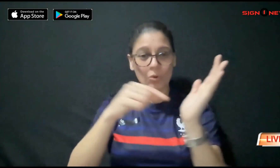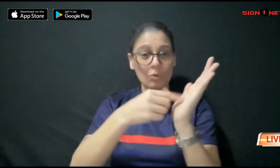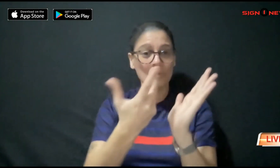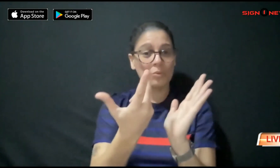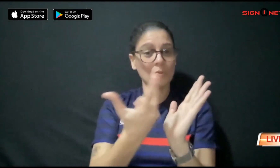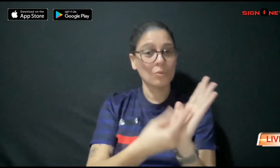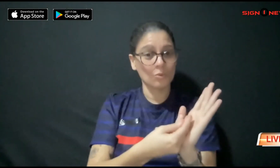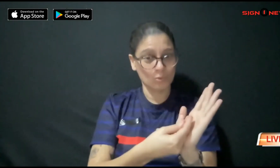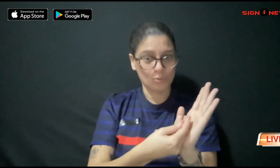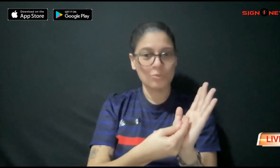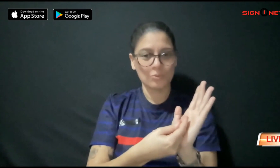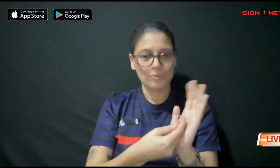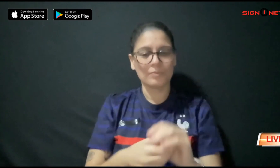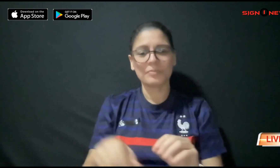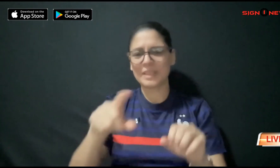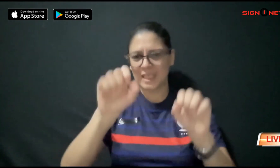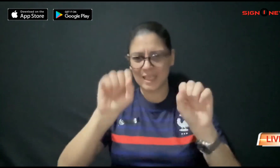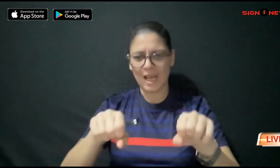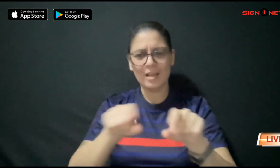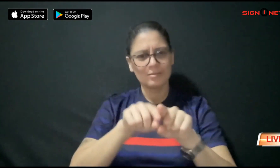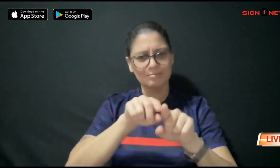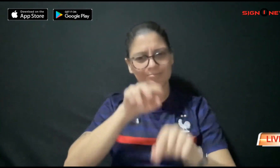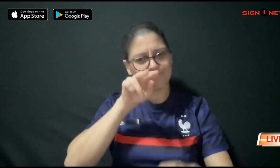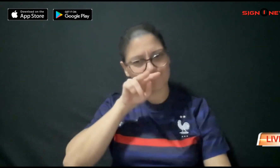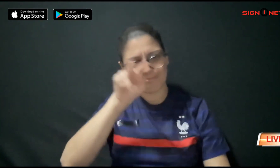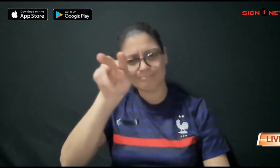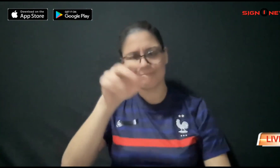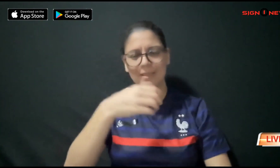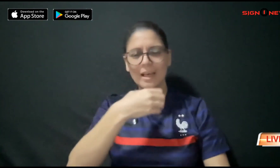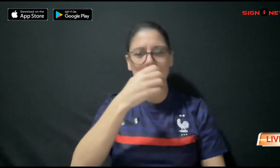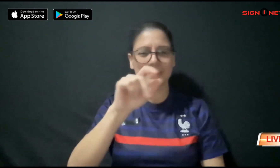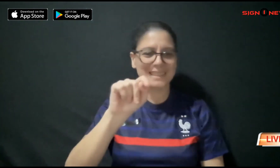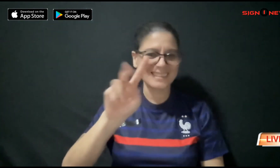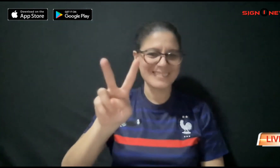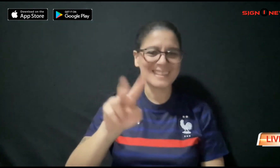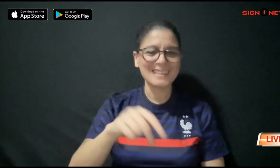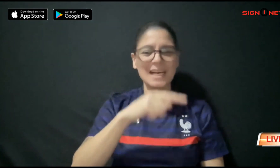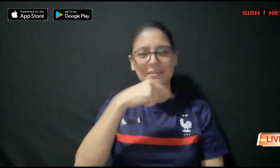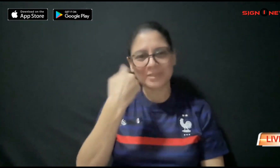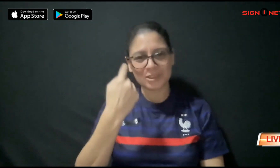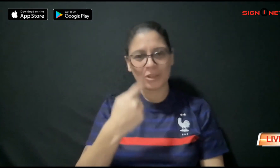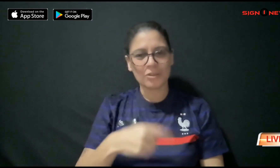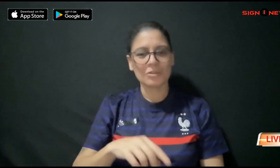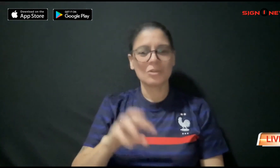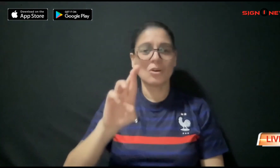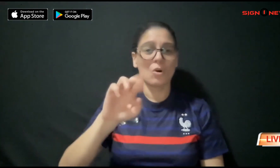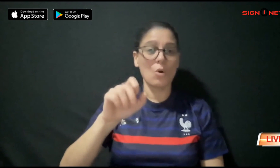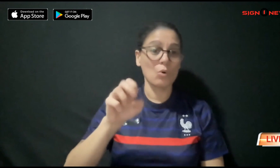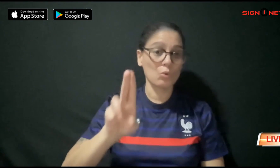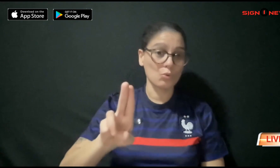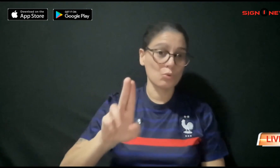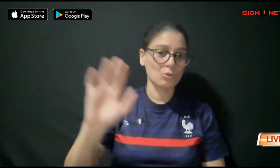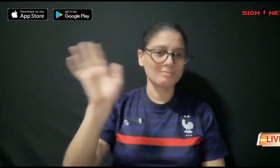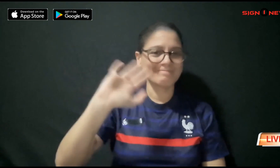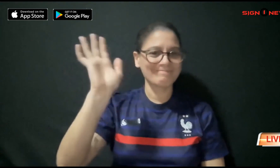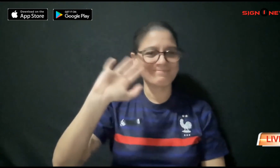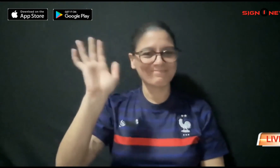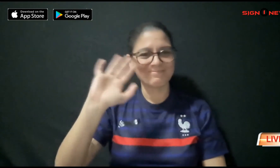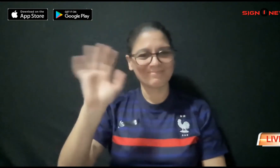download the Sign1News app by heading to the app store or Google play store on your smart phone and you can also watch on Apple TV Amazon and Roku